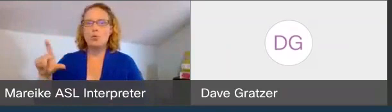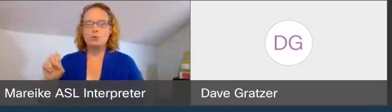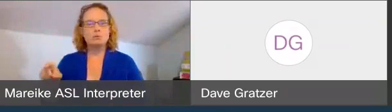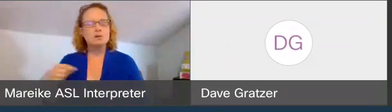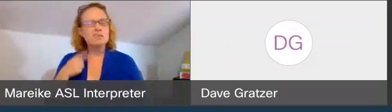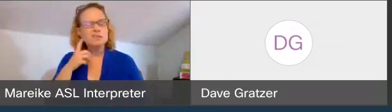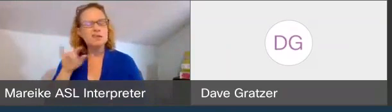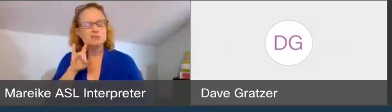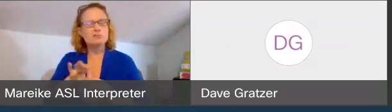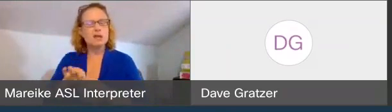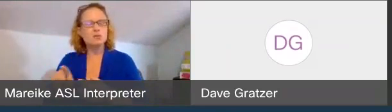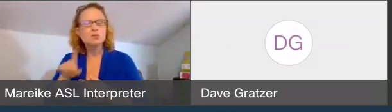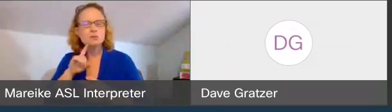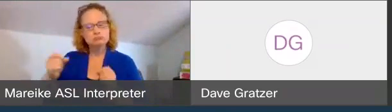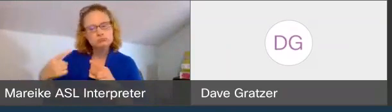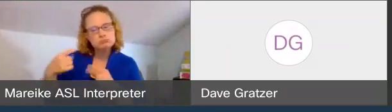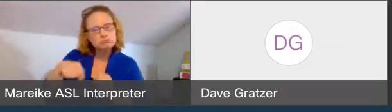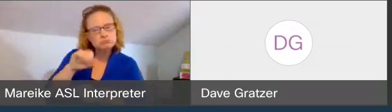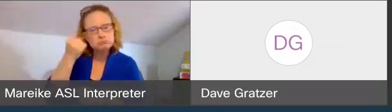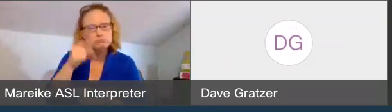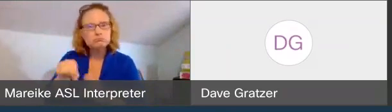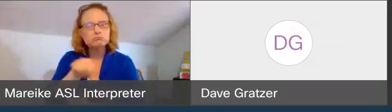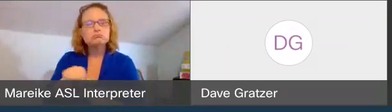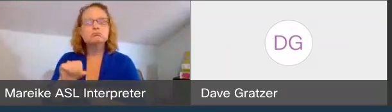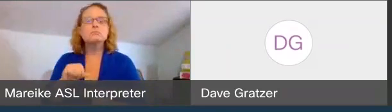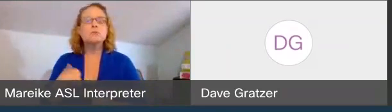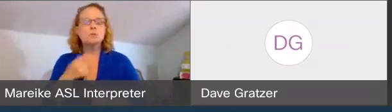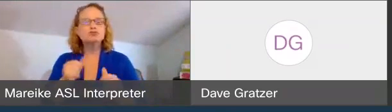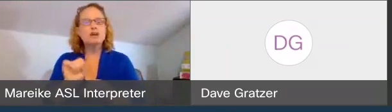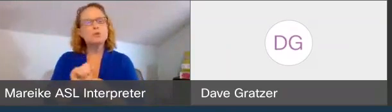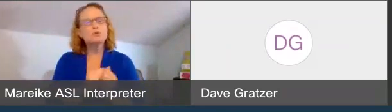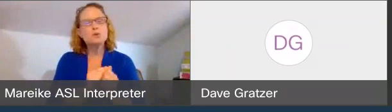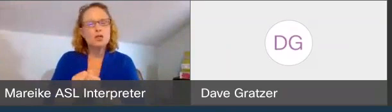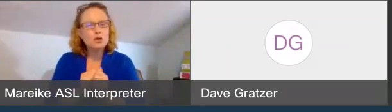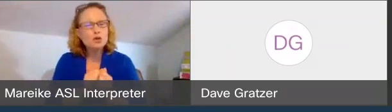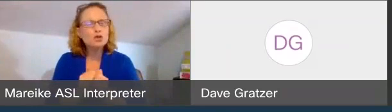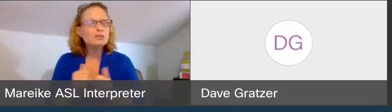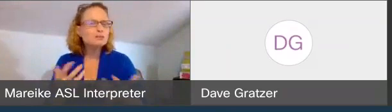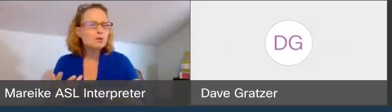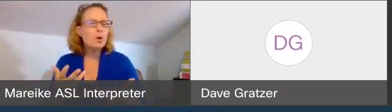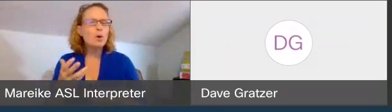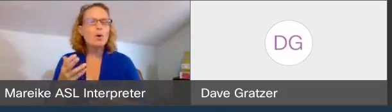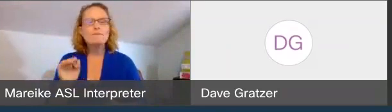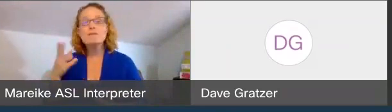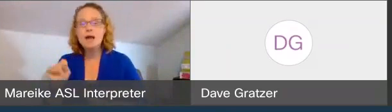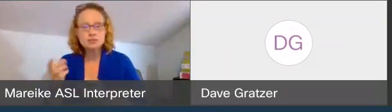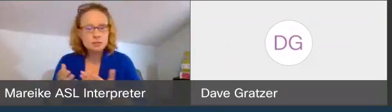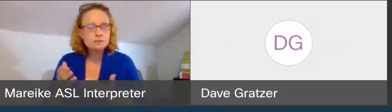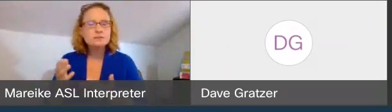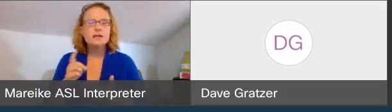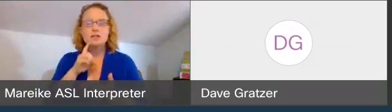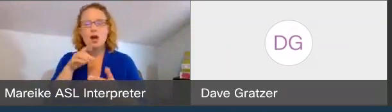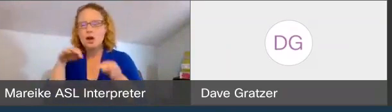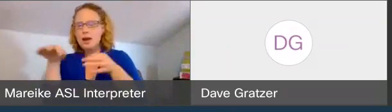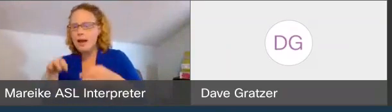on the same page, we try to work together. So FACT services or outlined in the parole conditions